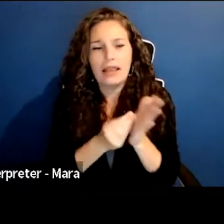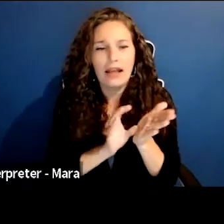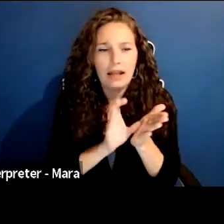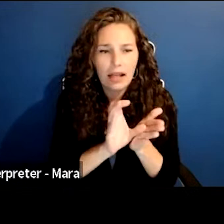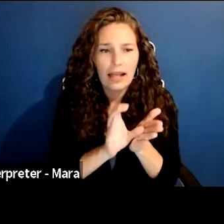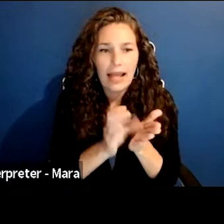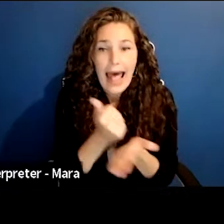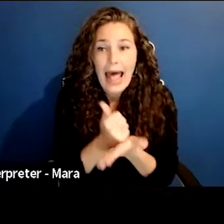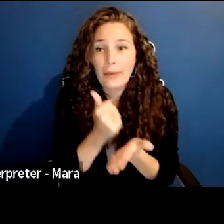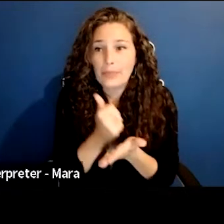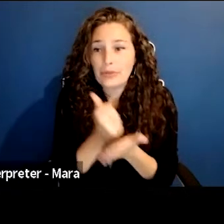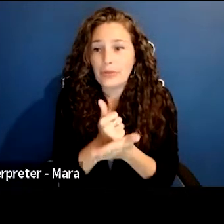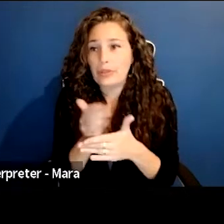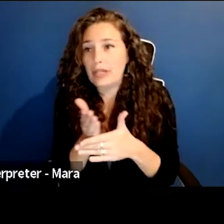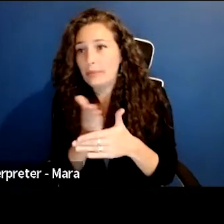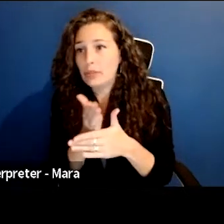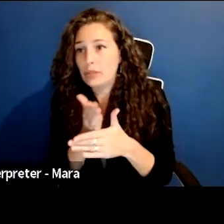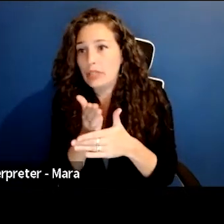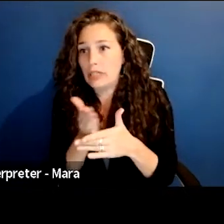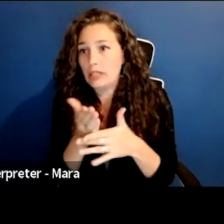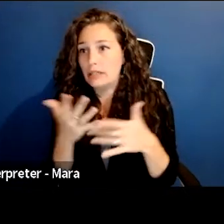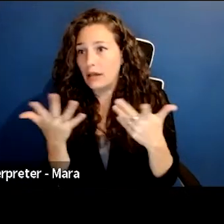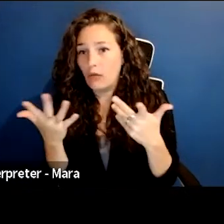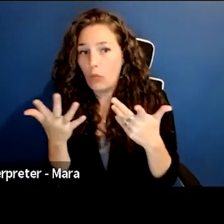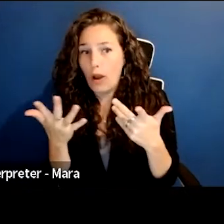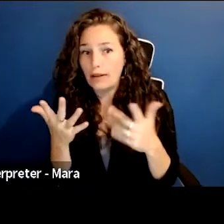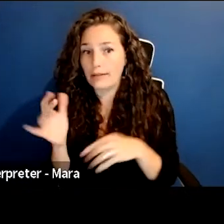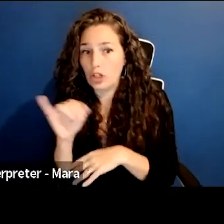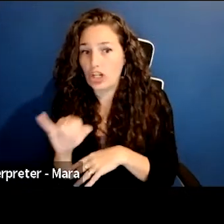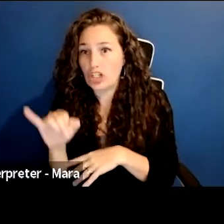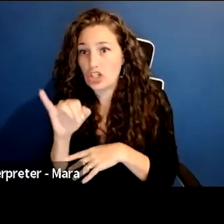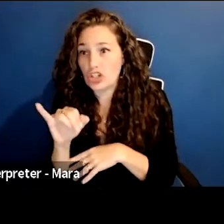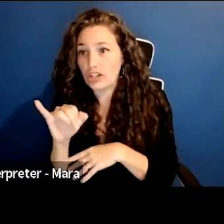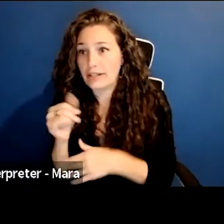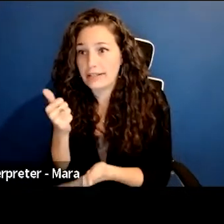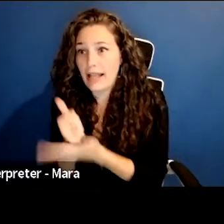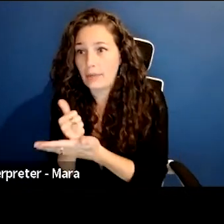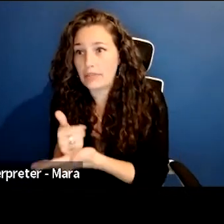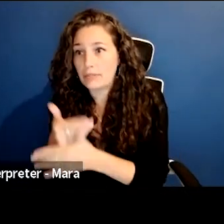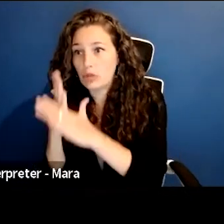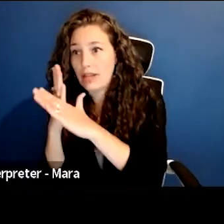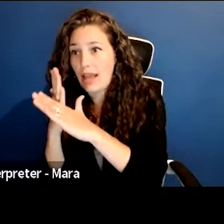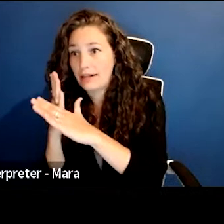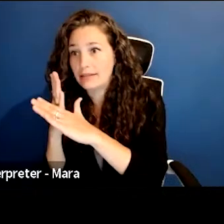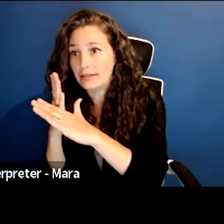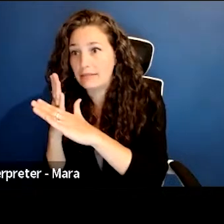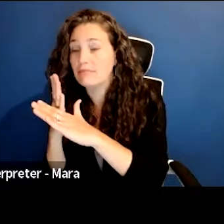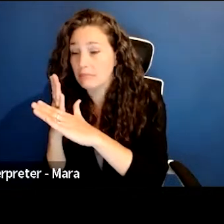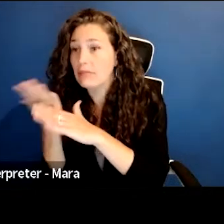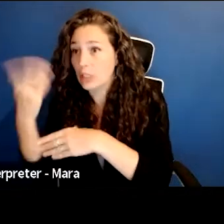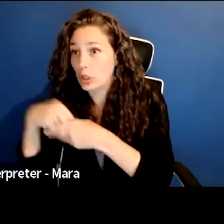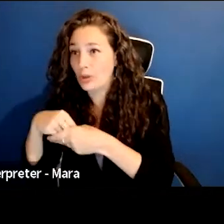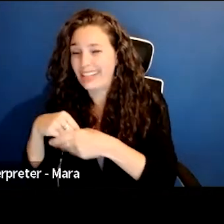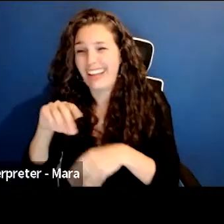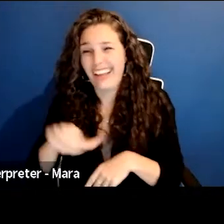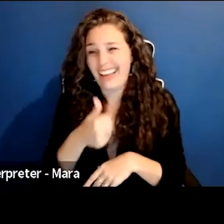between what your P&H insurance covers and what they don't cover. So we created a fund